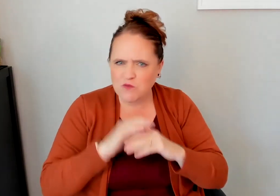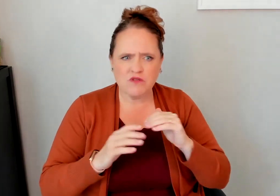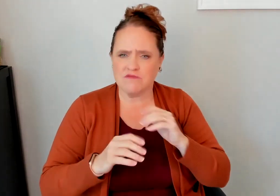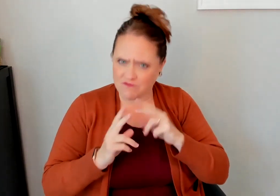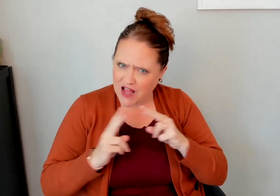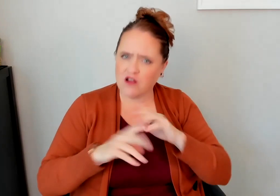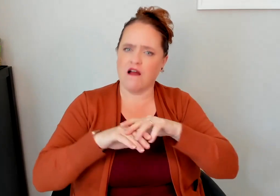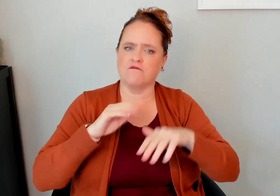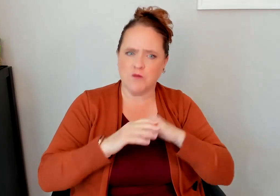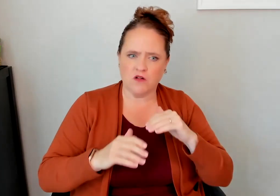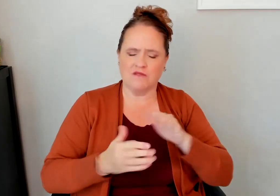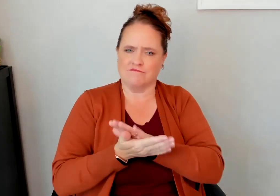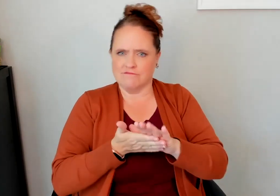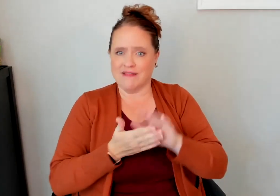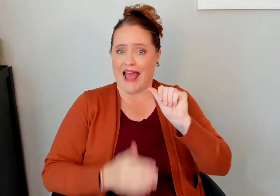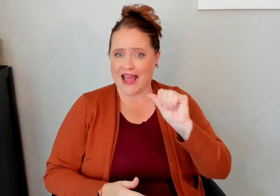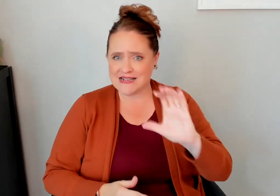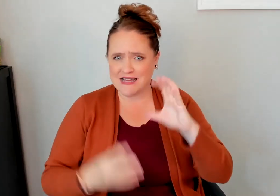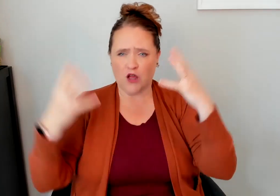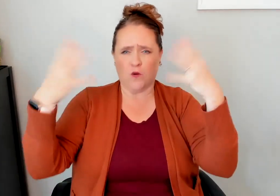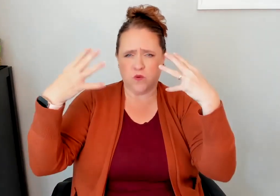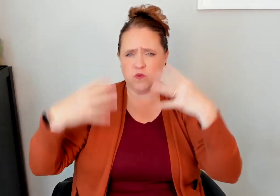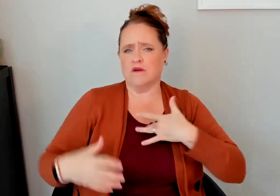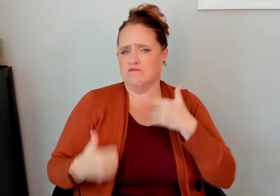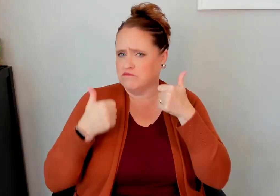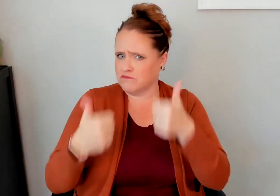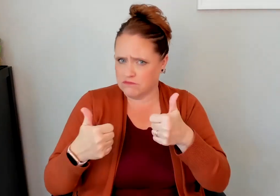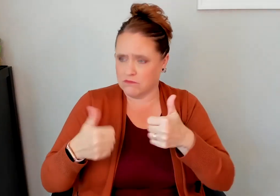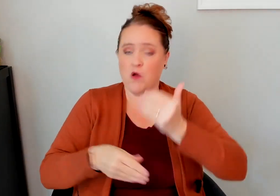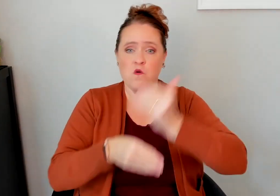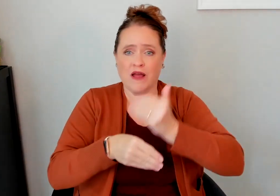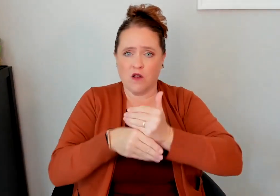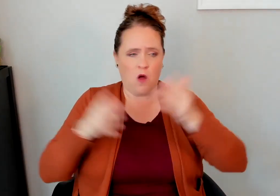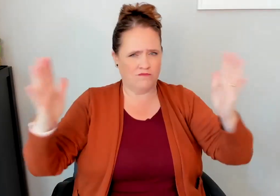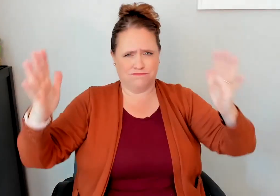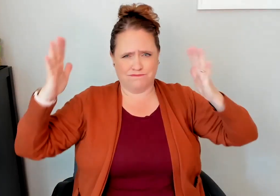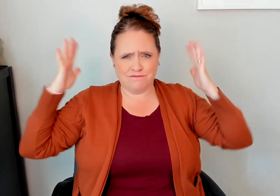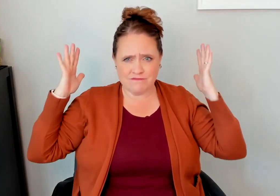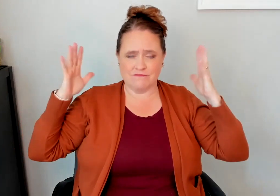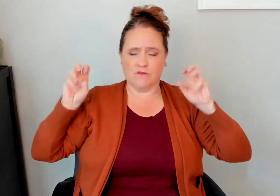he did such a good job of taking care not to drive over potholes. we had air conditioning, lots of